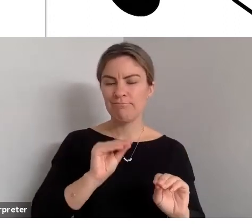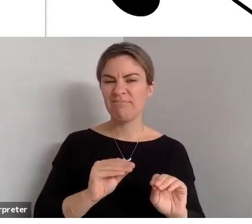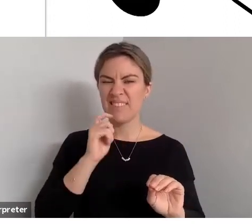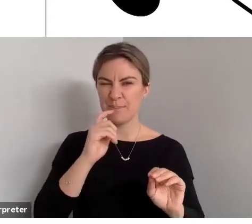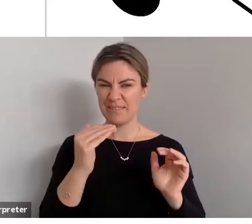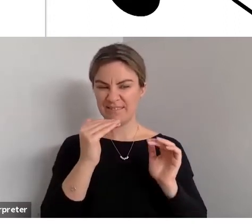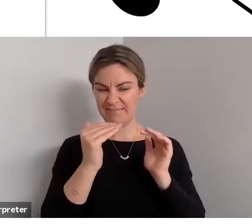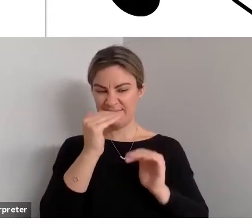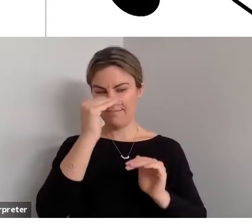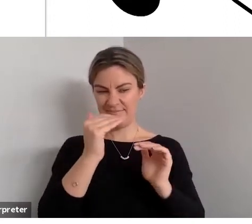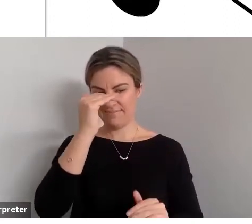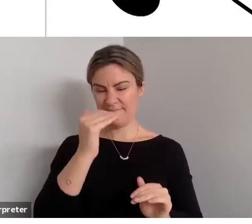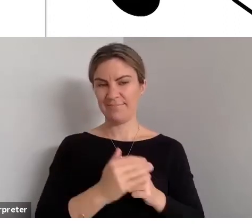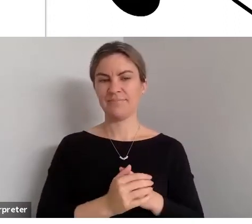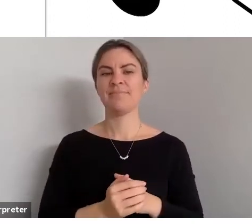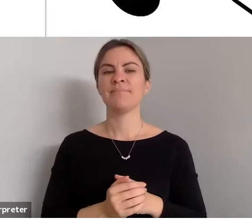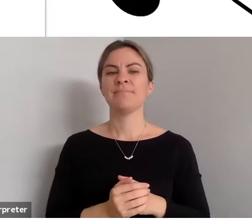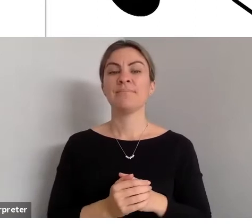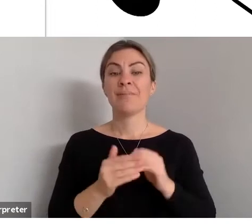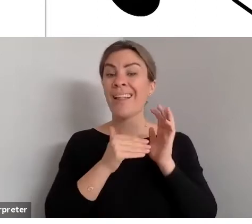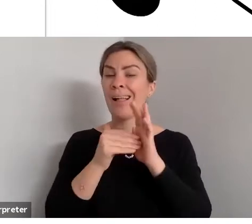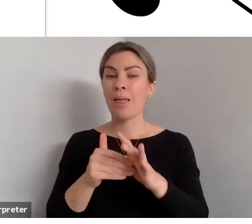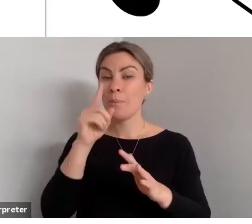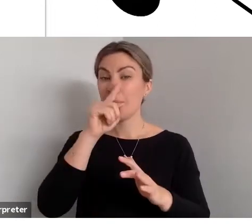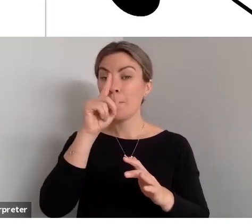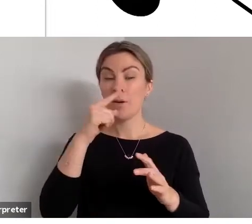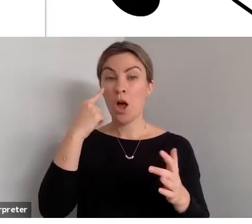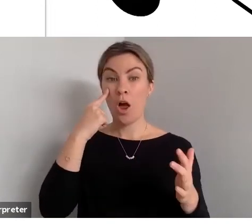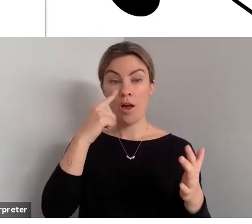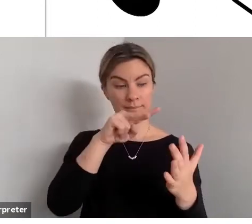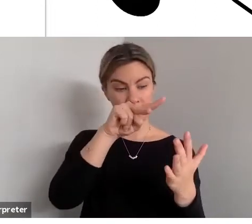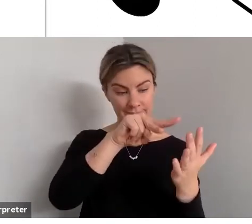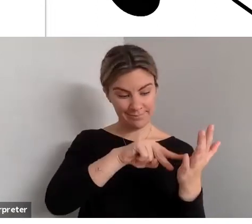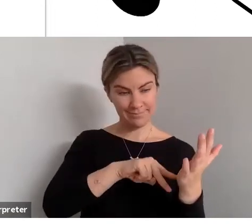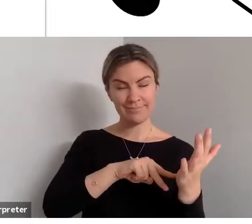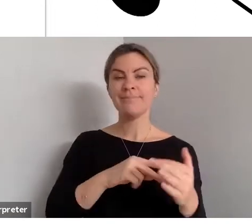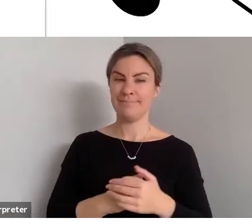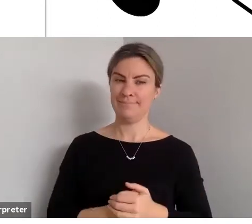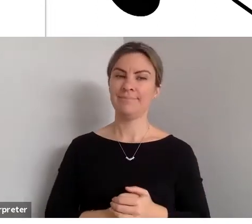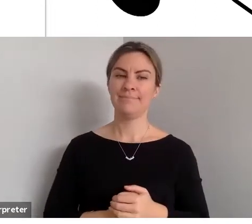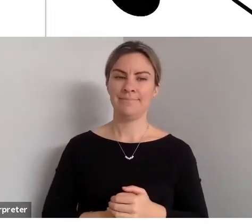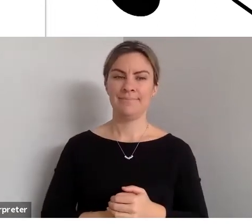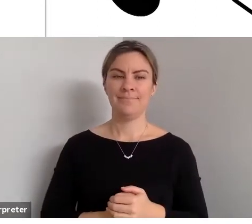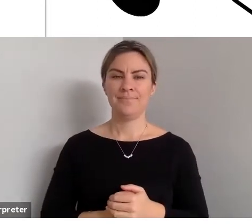It also helps people's I.